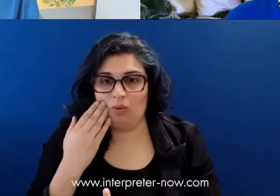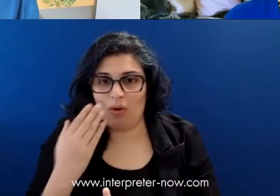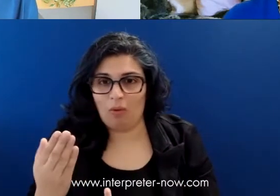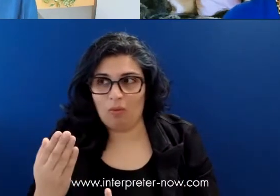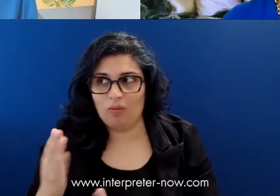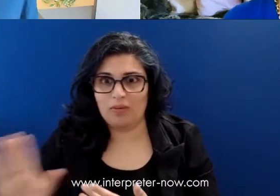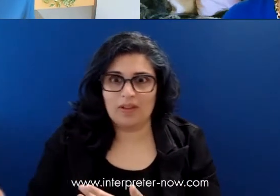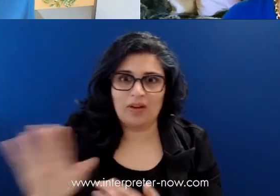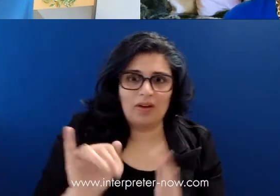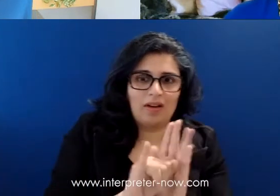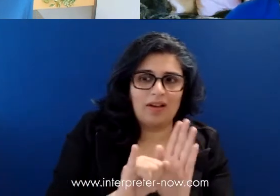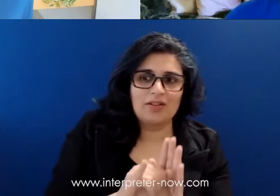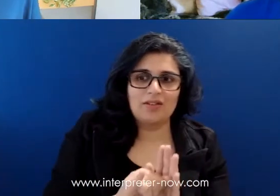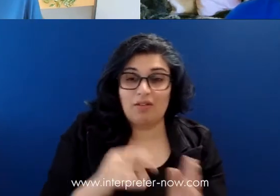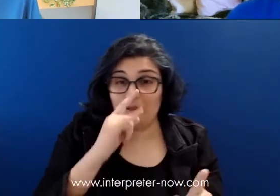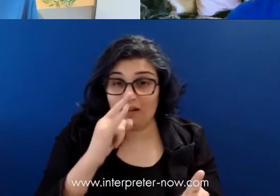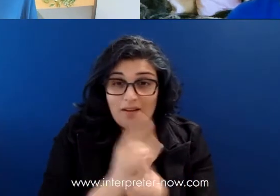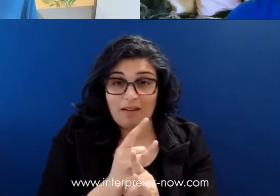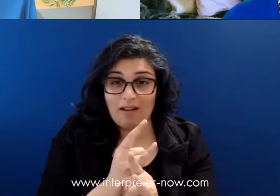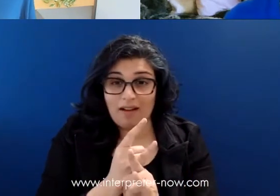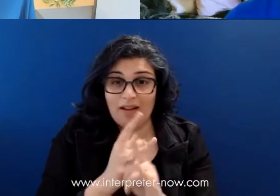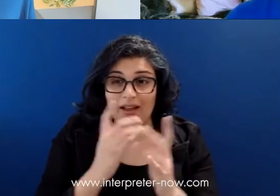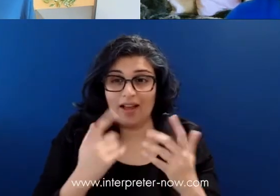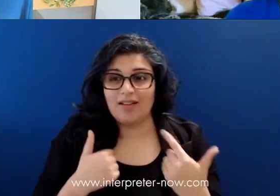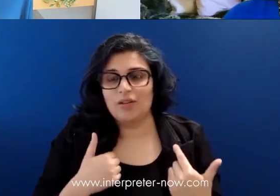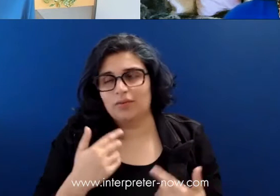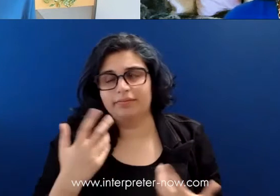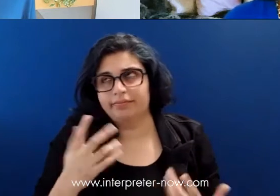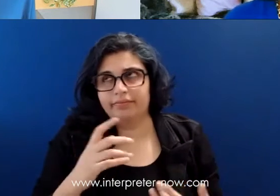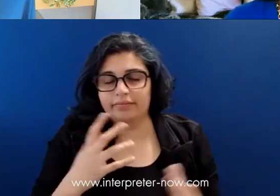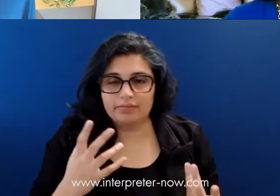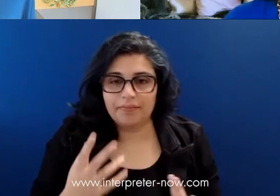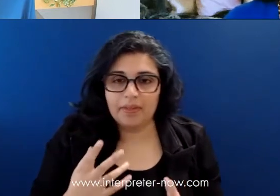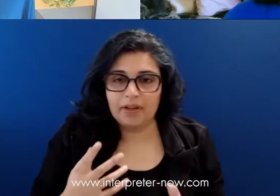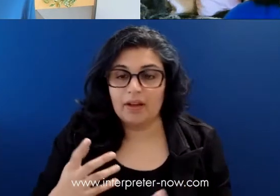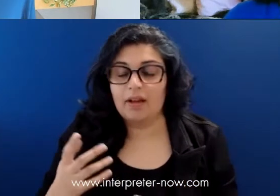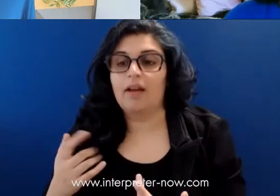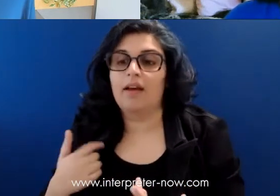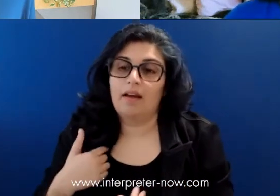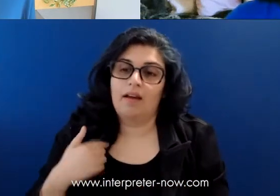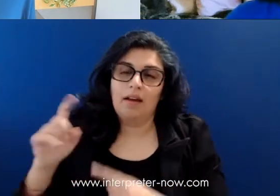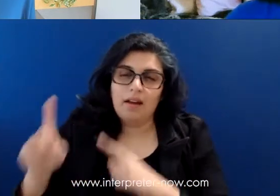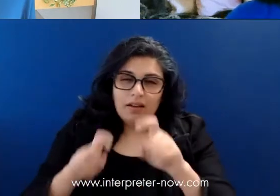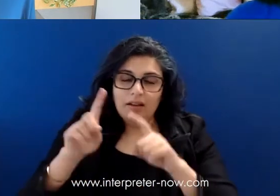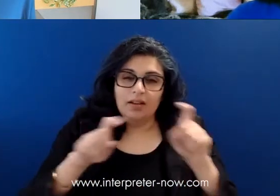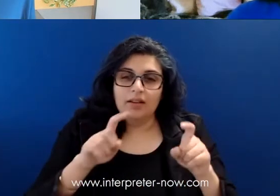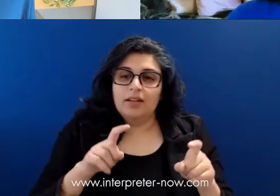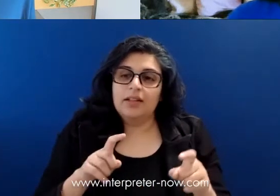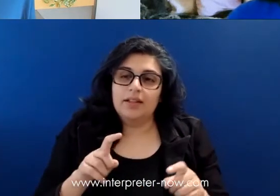It was so funny. Well, not funny, but once something similar happened and I asked the staff person that